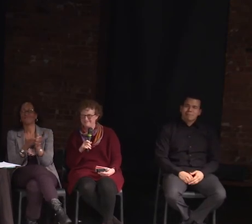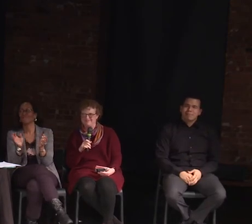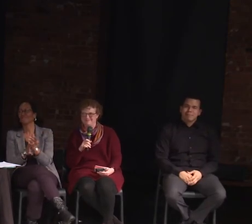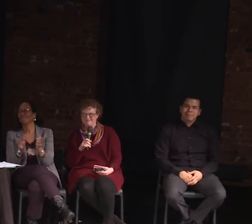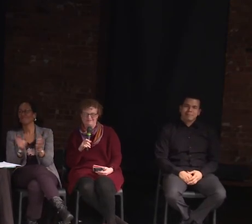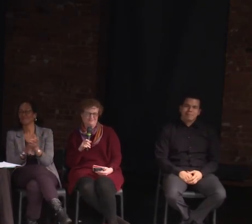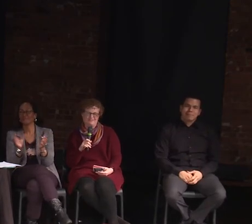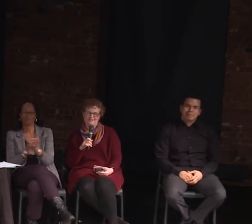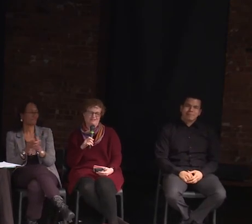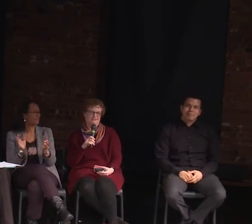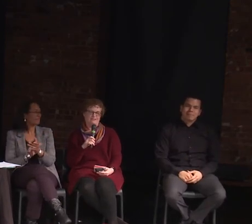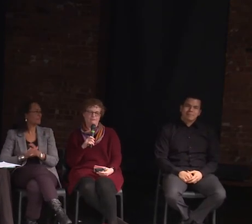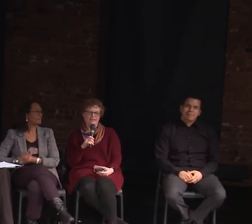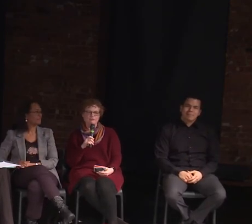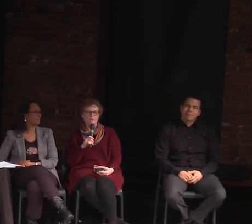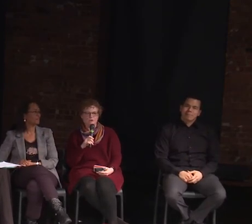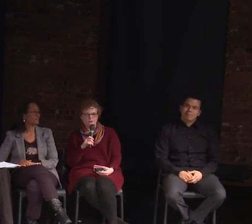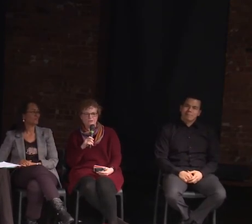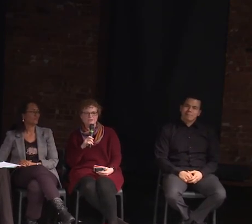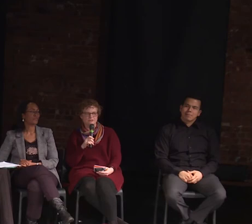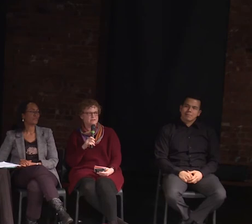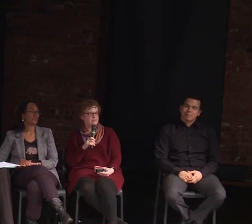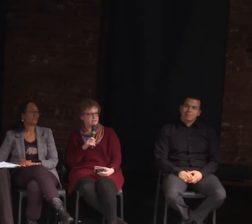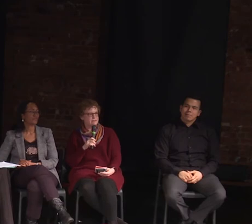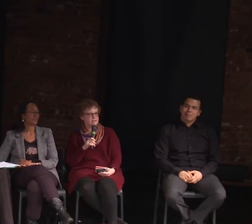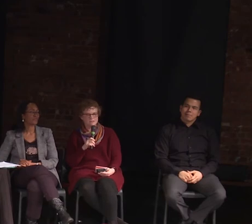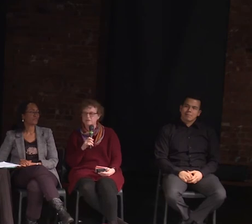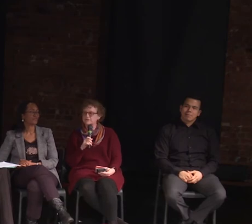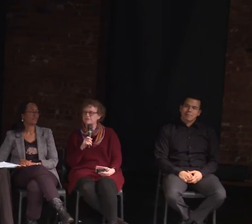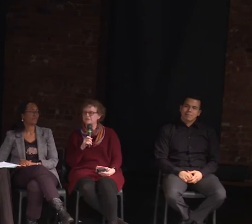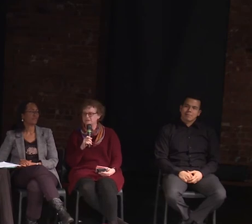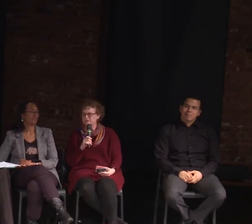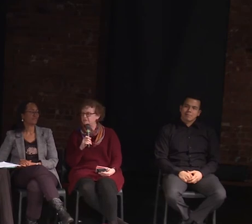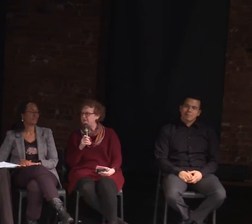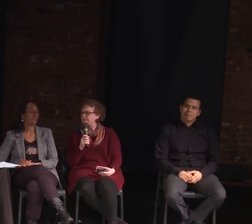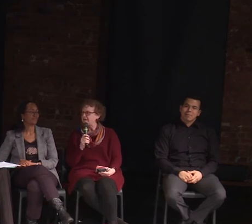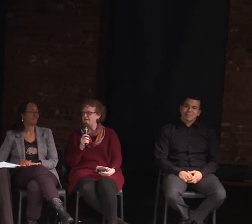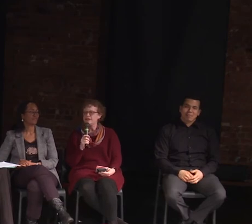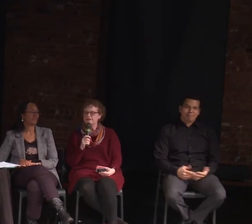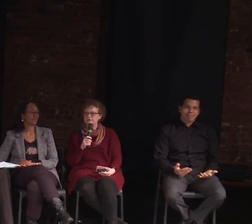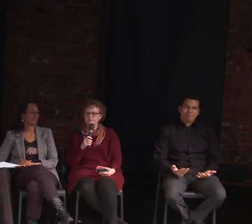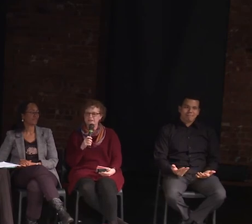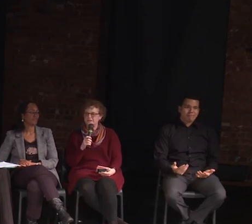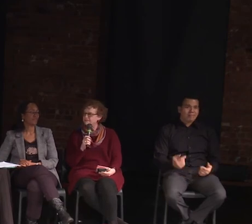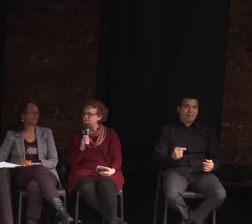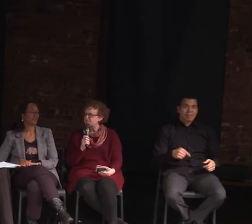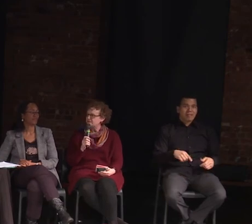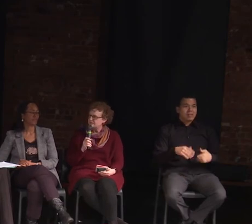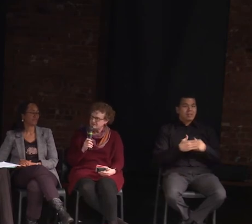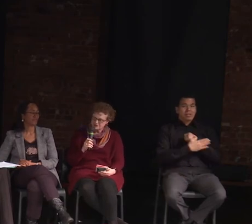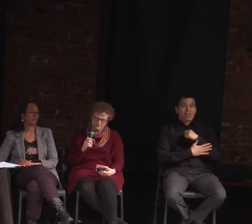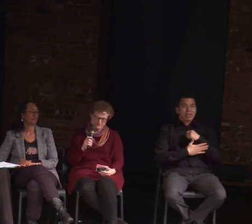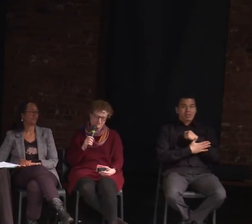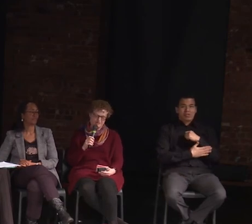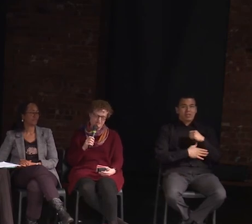Susan: We have appalling turnout rates in so much of this country that could have made the difference in so many instances.